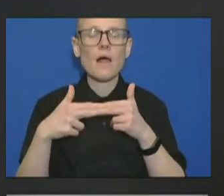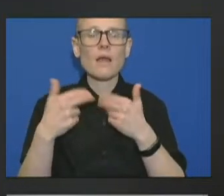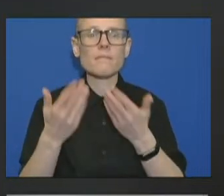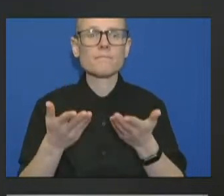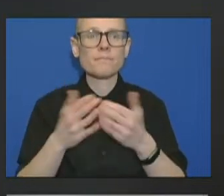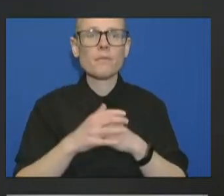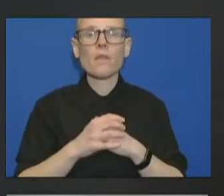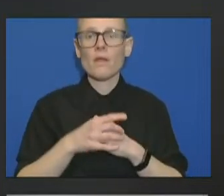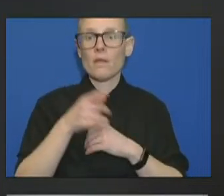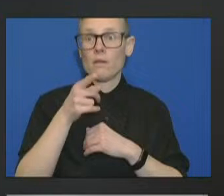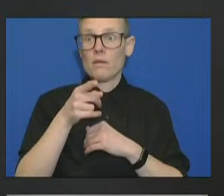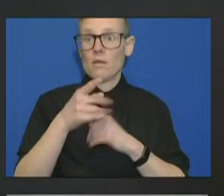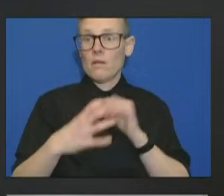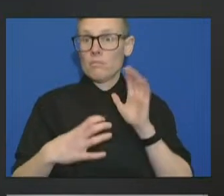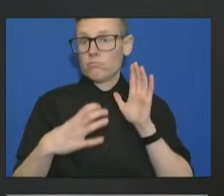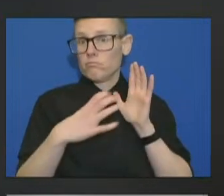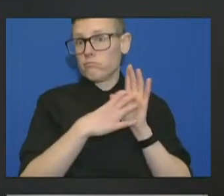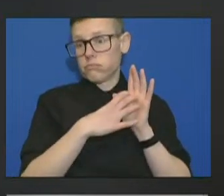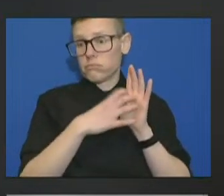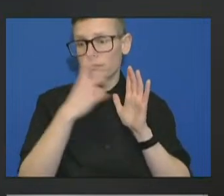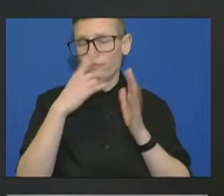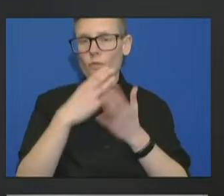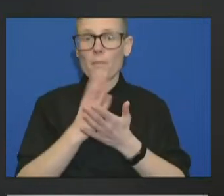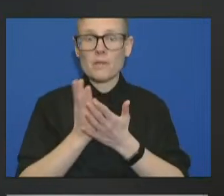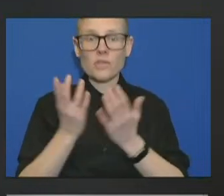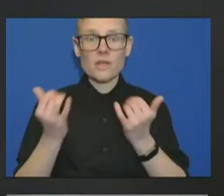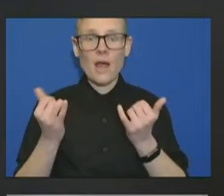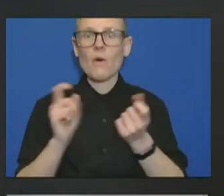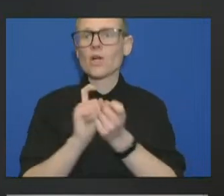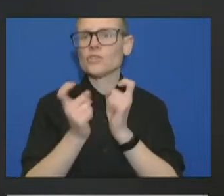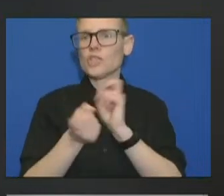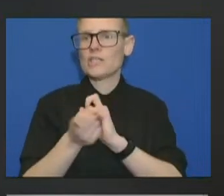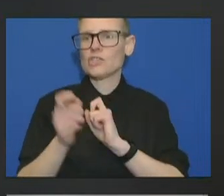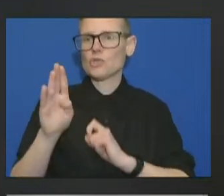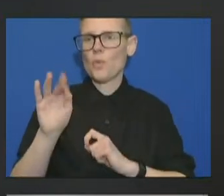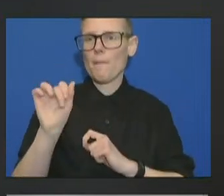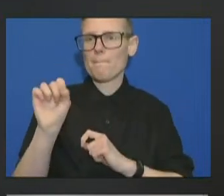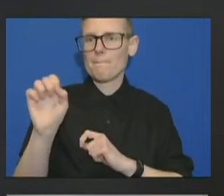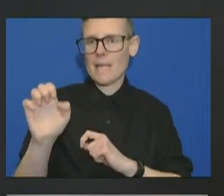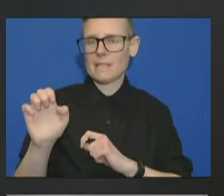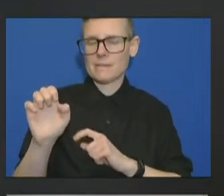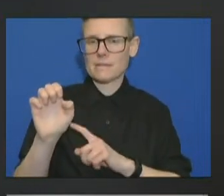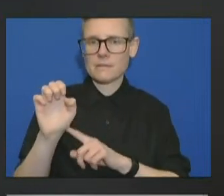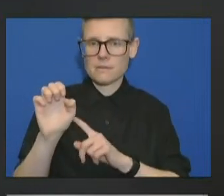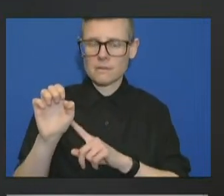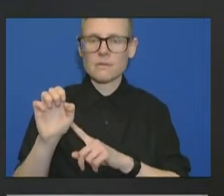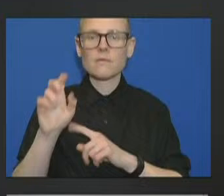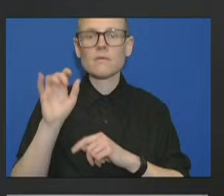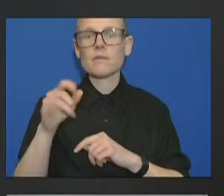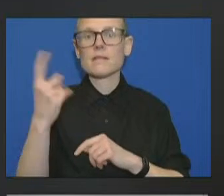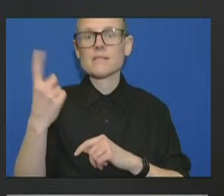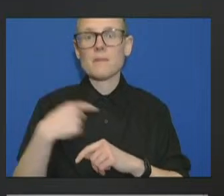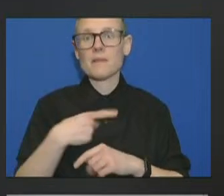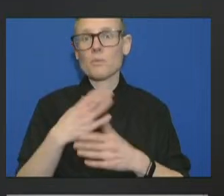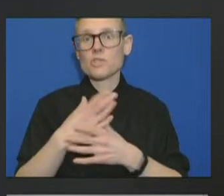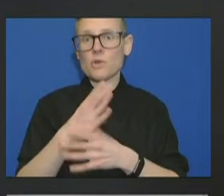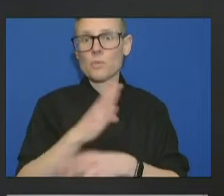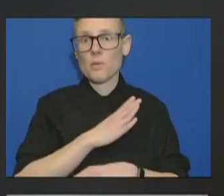in. It's a very small part of our budget. Next slide. Next slide please. The next big section of our budget are